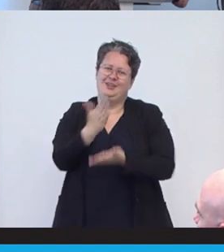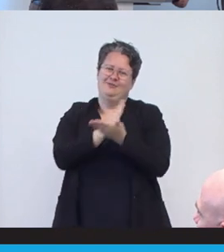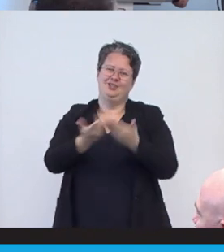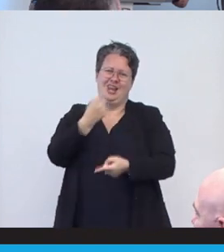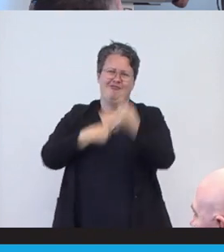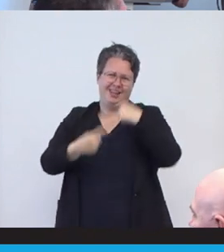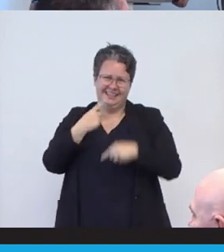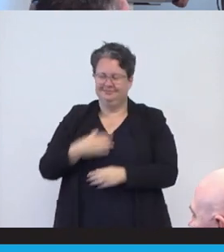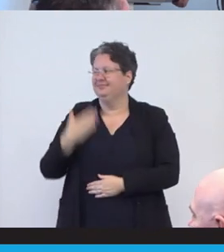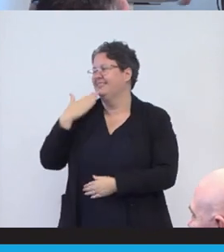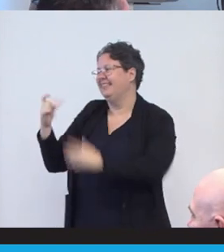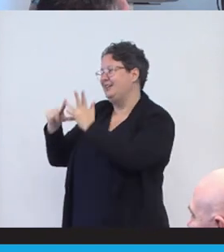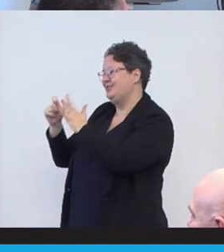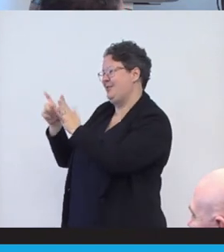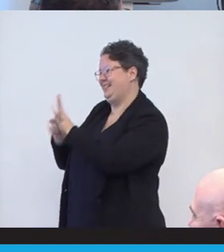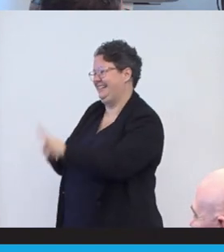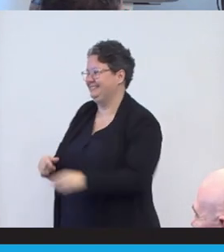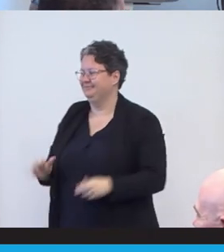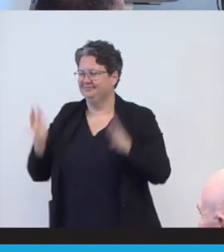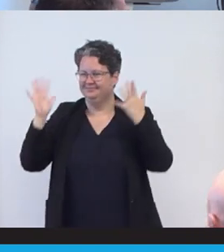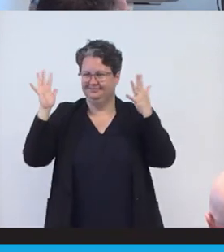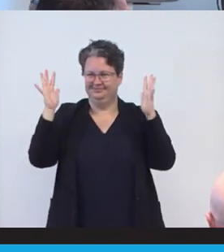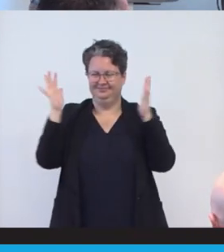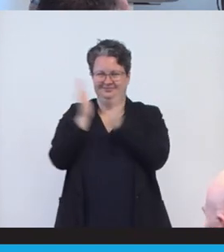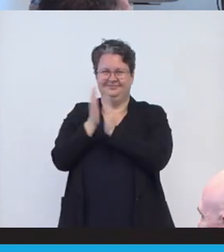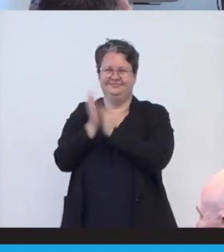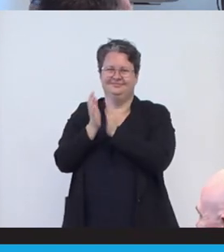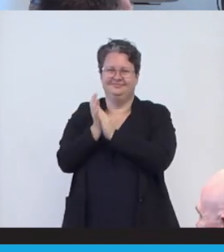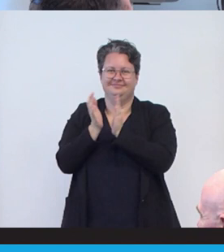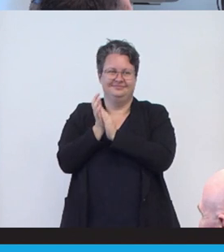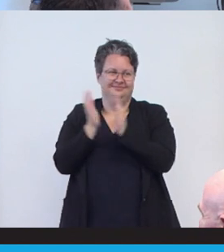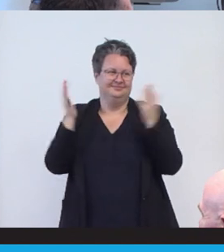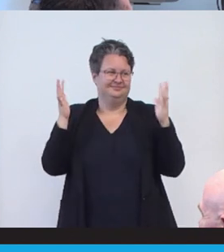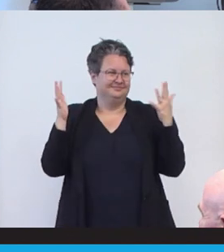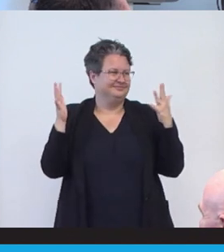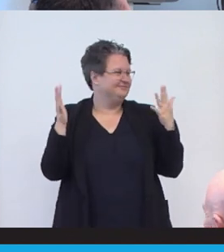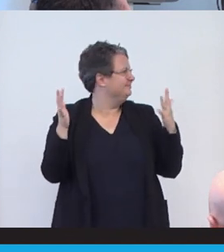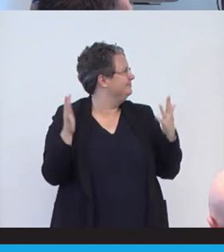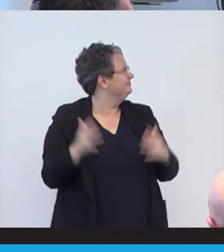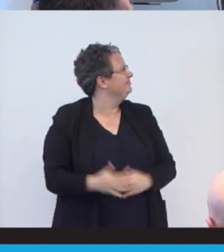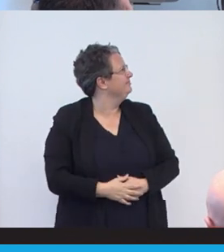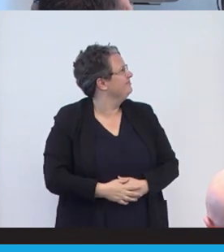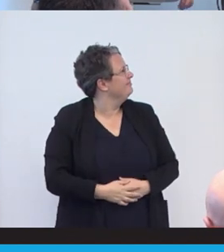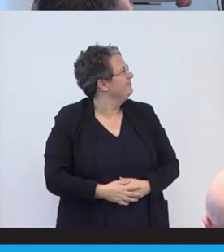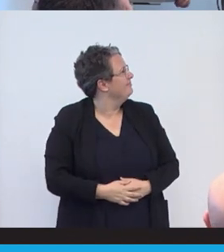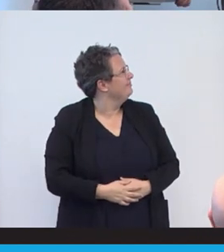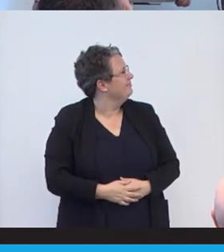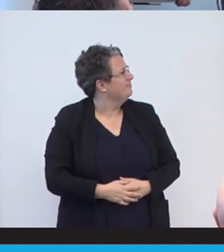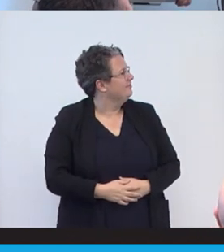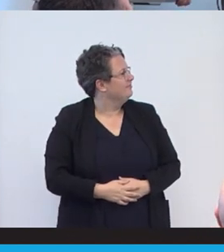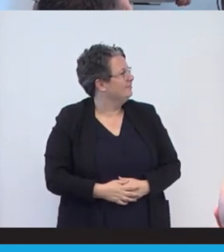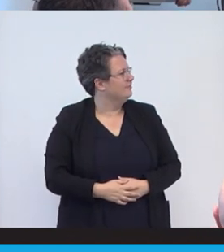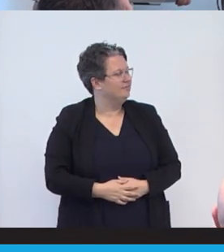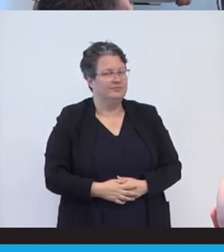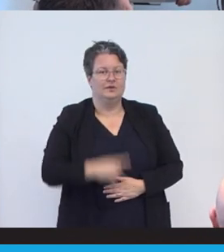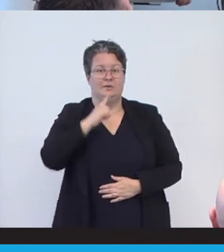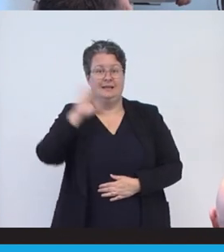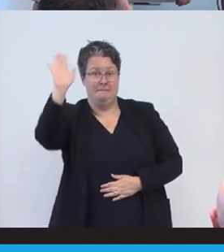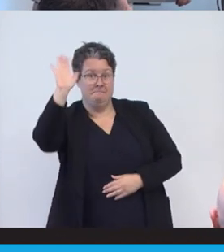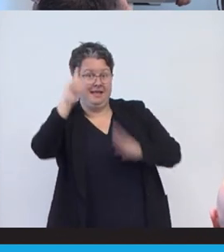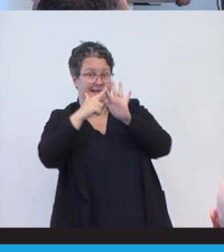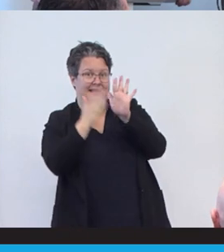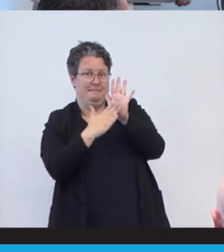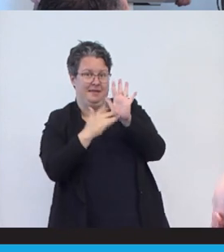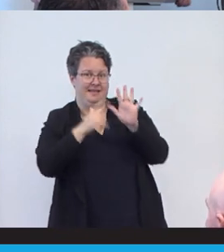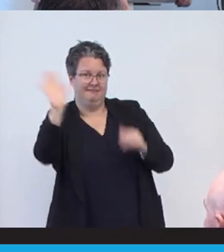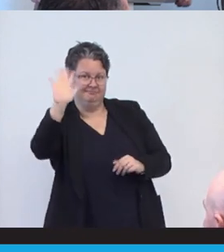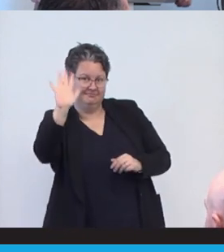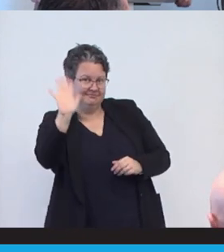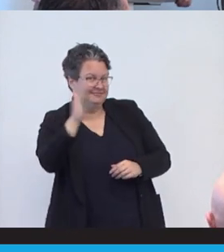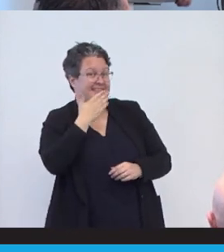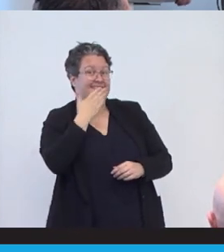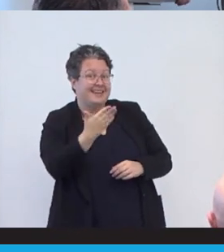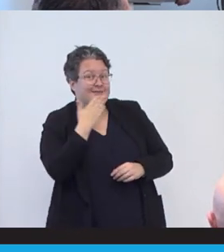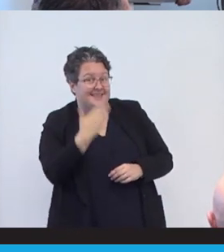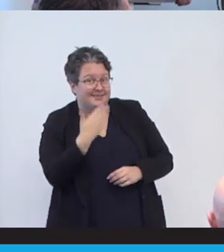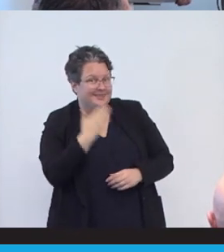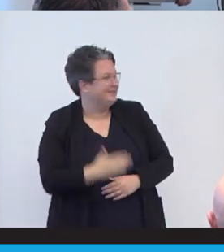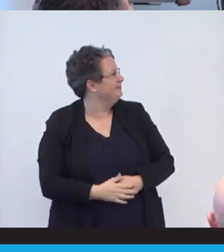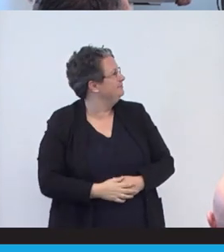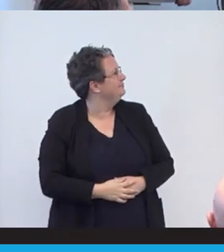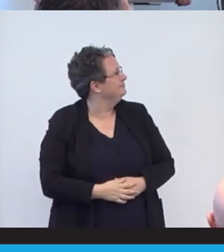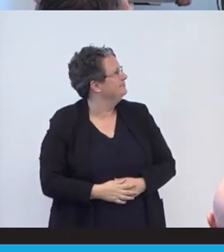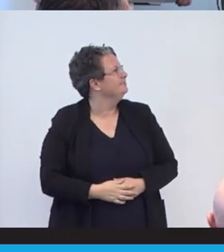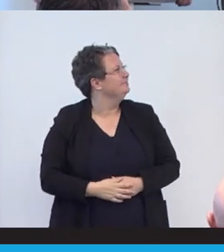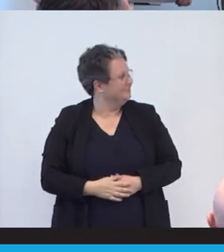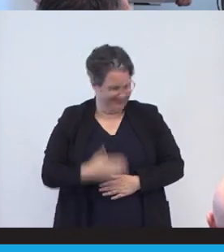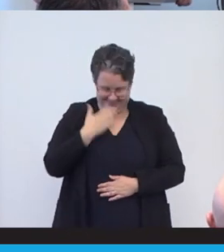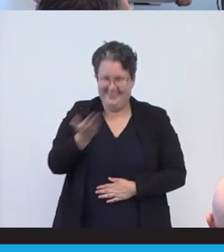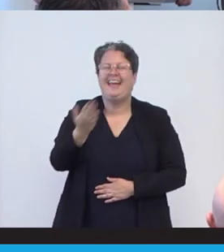Thanks, Cody. Yeah, we'll say goodbye to Emma now. So thanks so much.